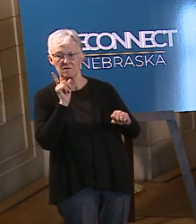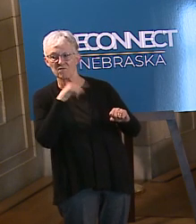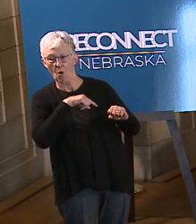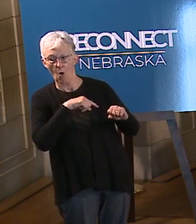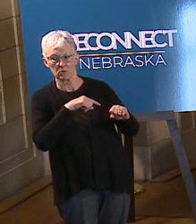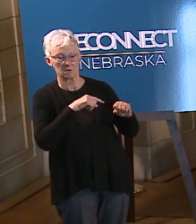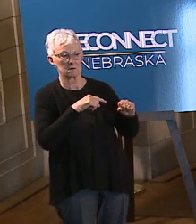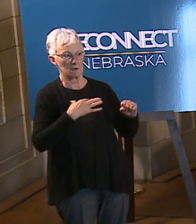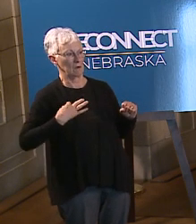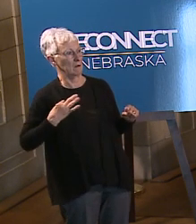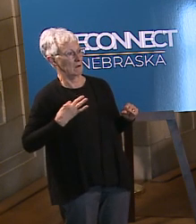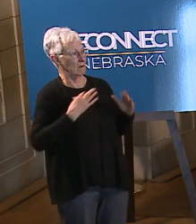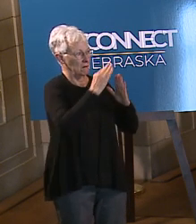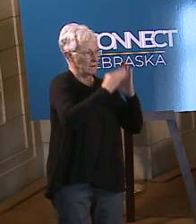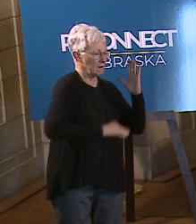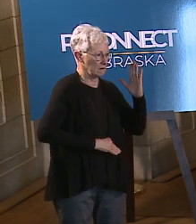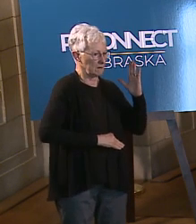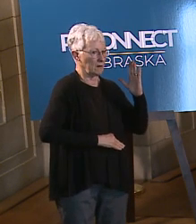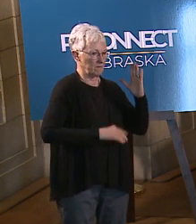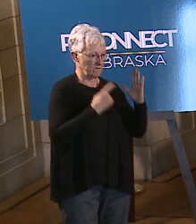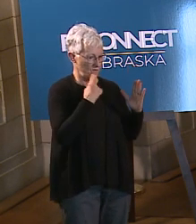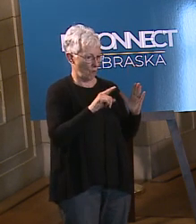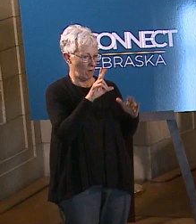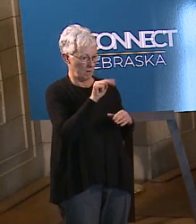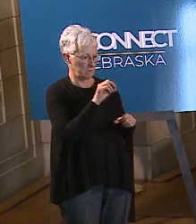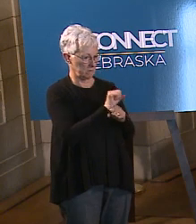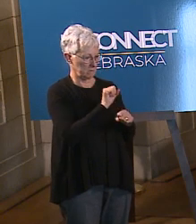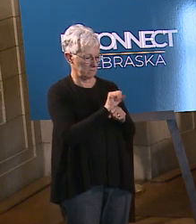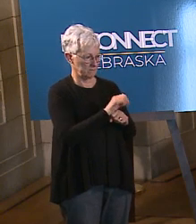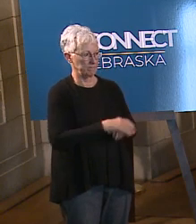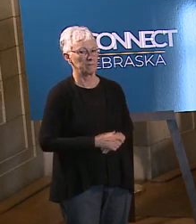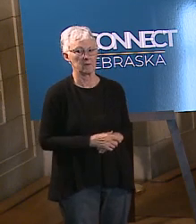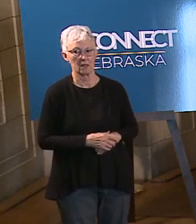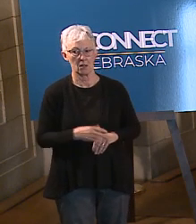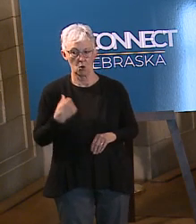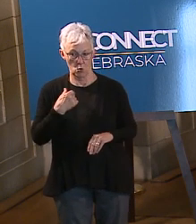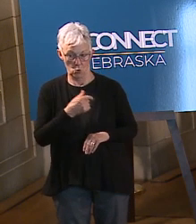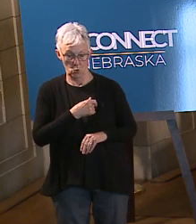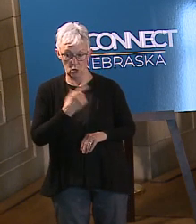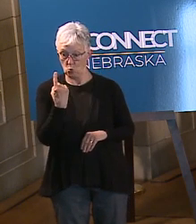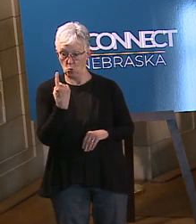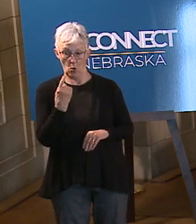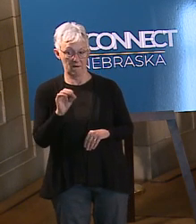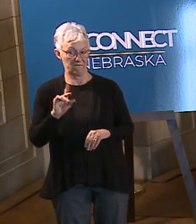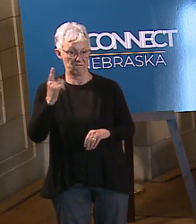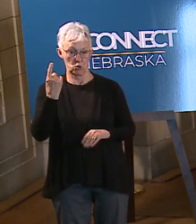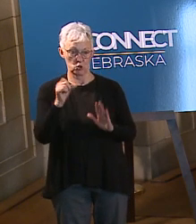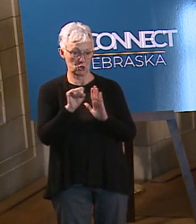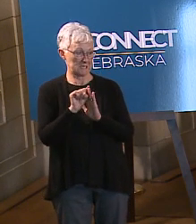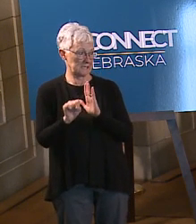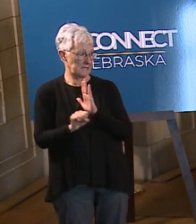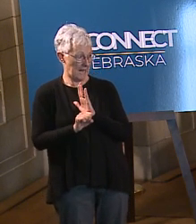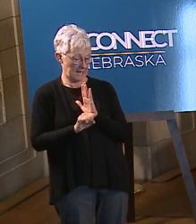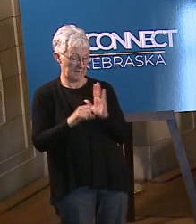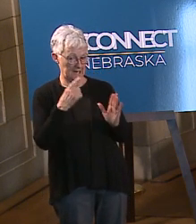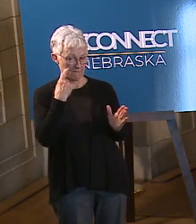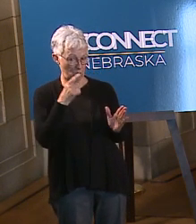WAS DIFFICULT FOR THEM TO BUILD A DEFENSE AGAINST THAT. AND NEBRASKA, KIND OF OLD